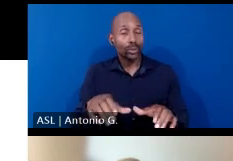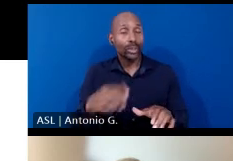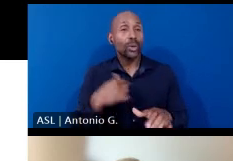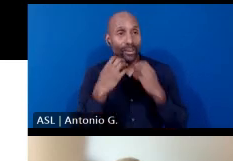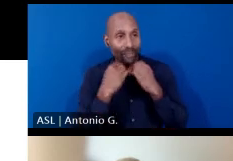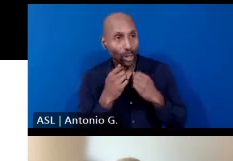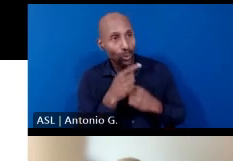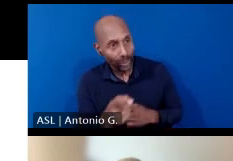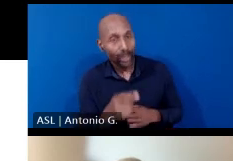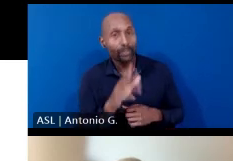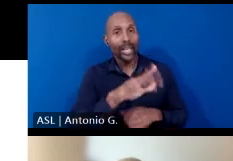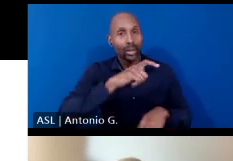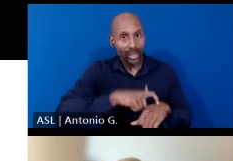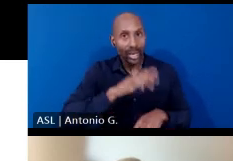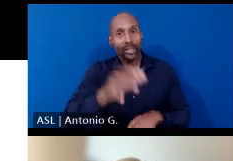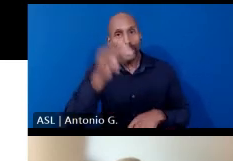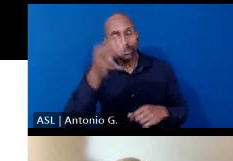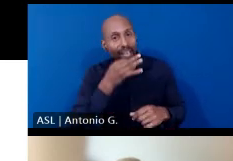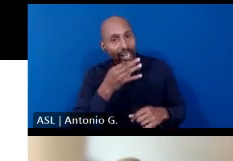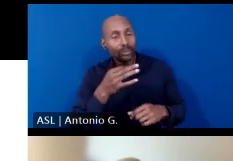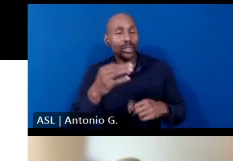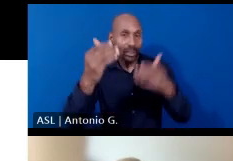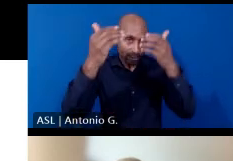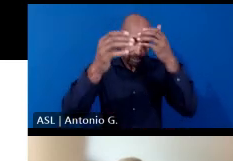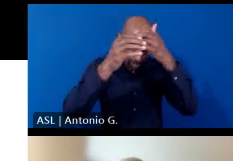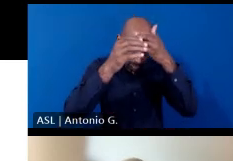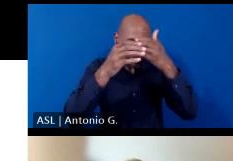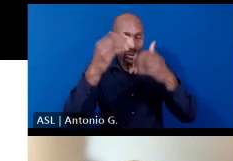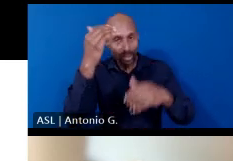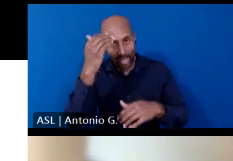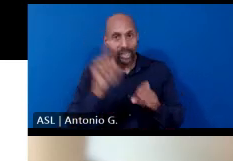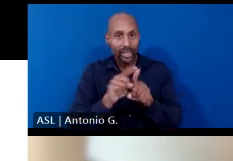their expertise as educators. You know, I haven't been in the classroom for over 20 years.